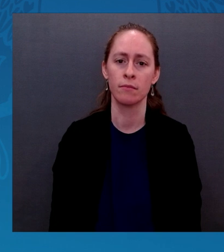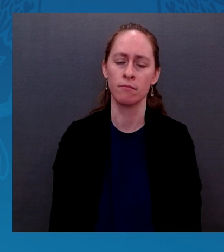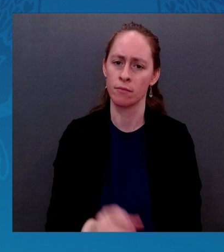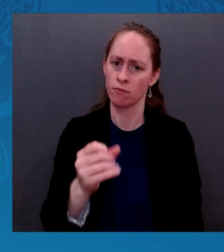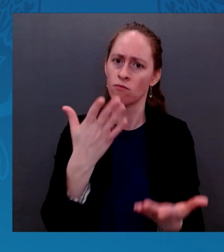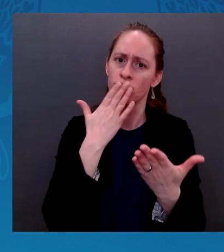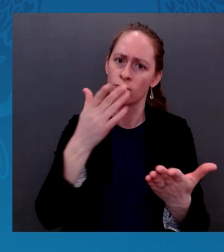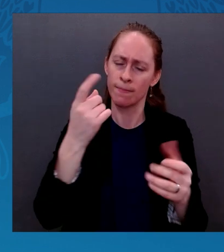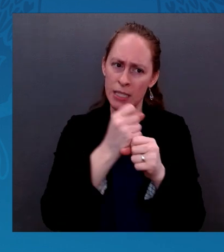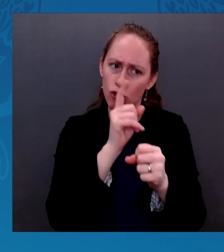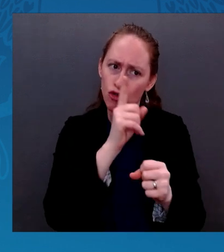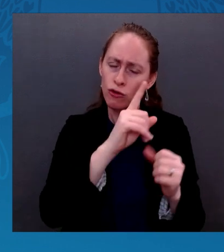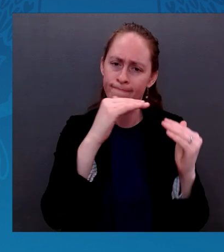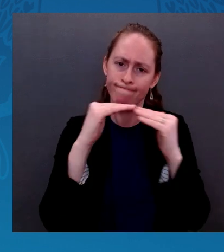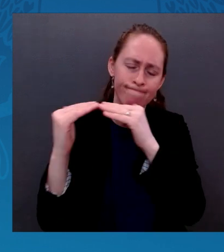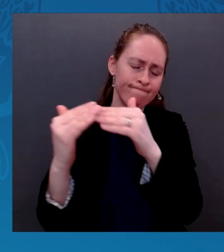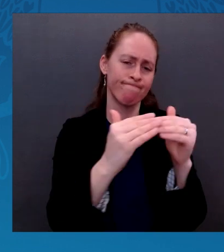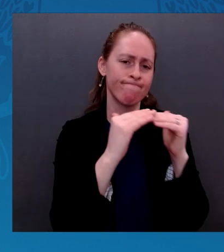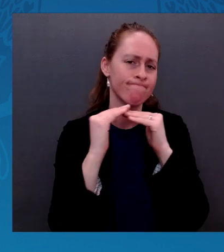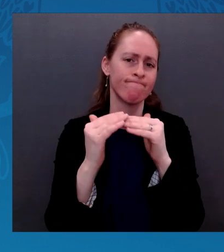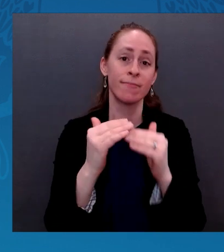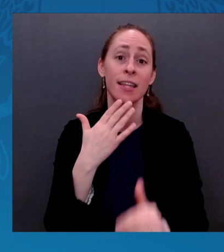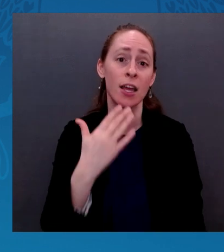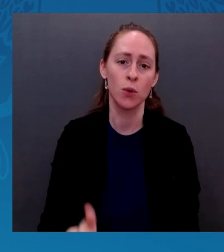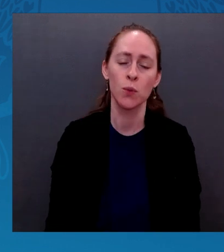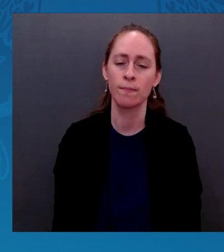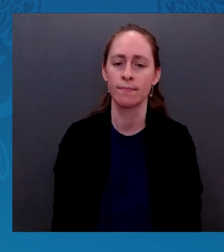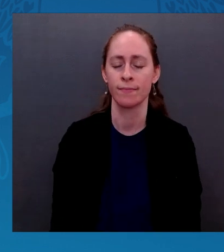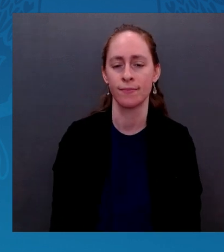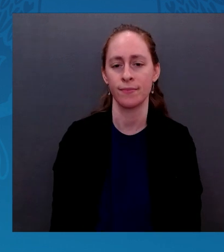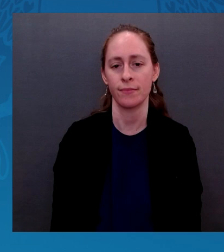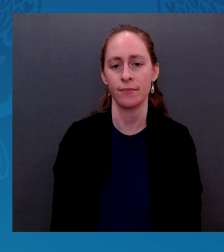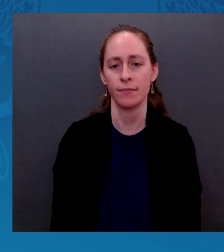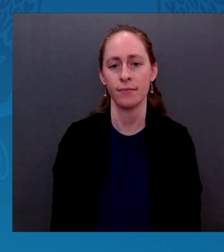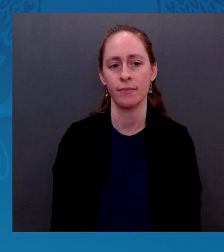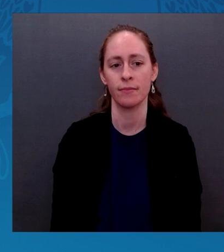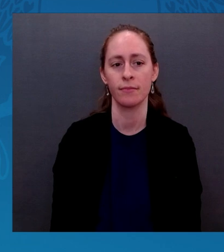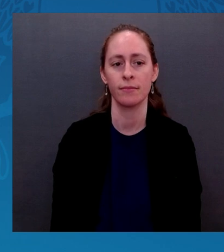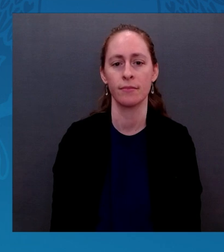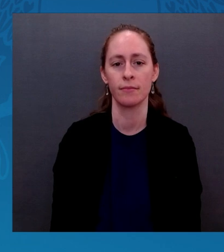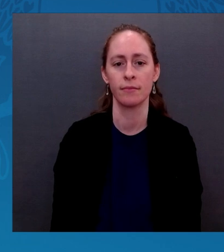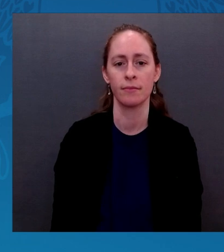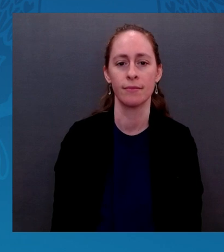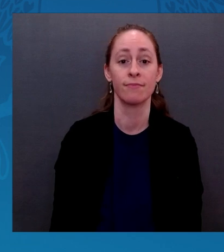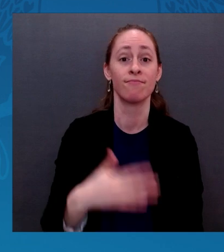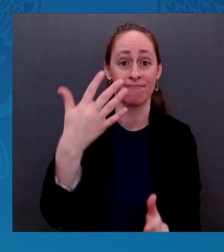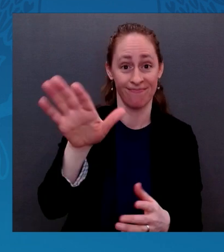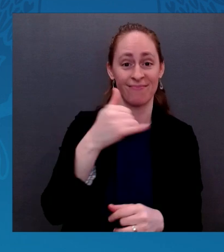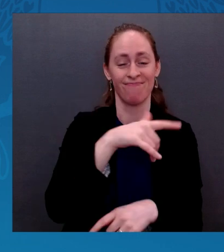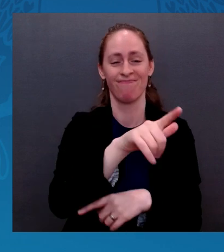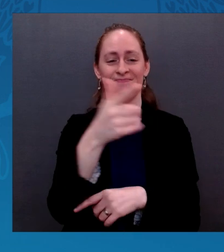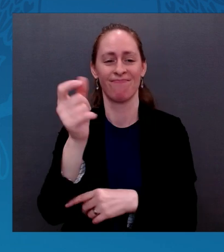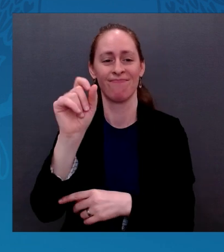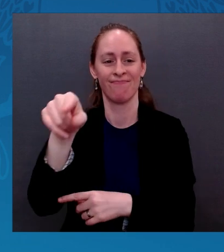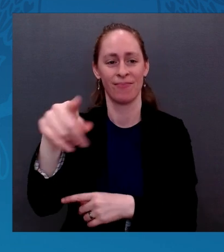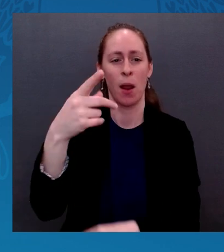Peralta, a member of LiUNA and a Newark resident who worked directly on the land service land replacement.